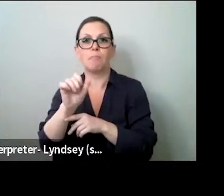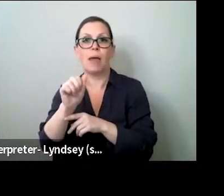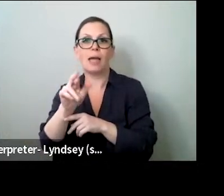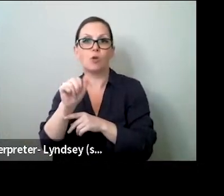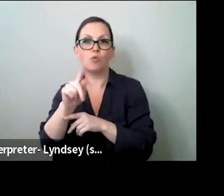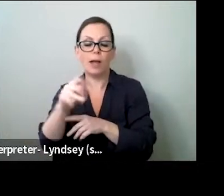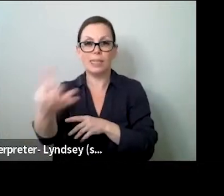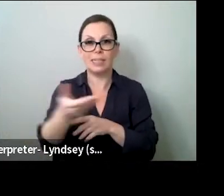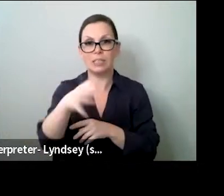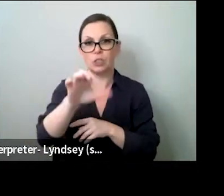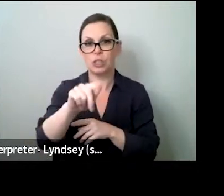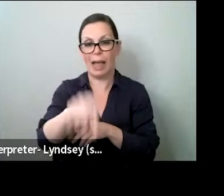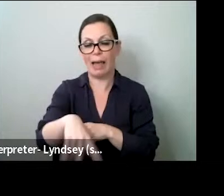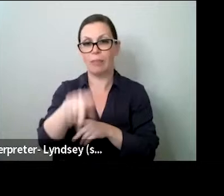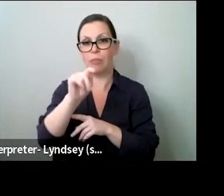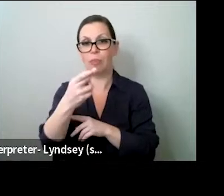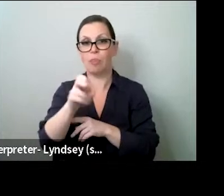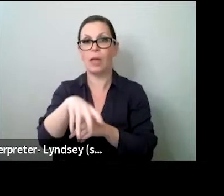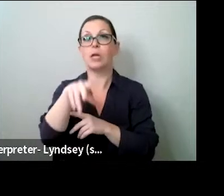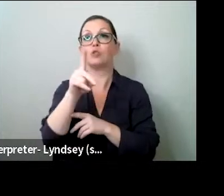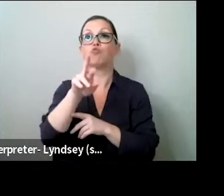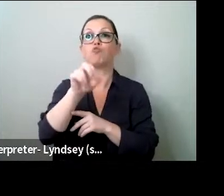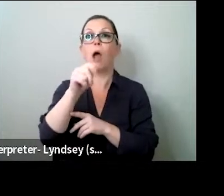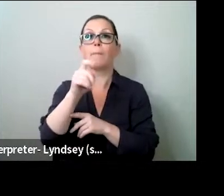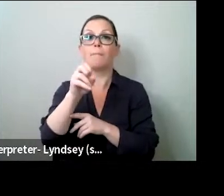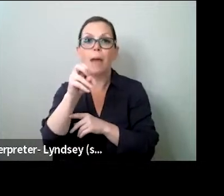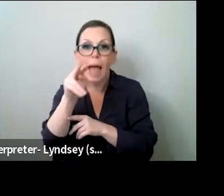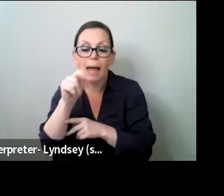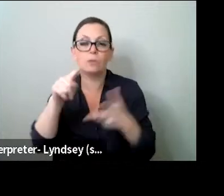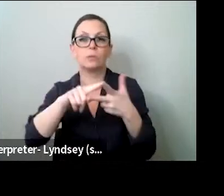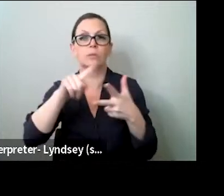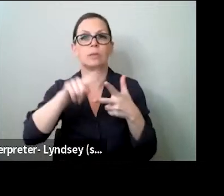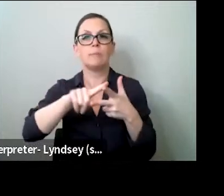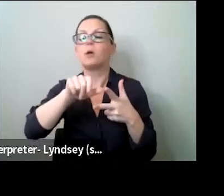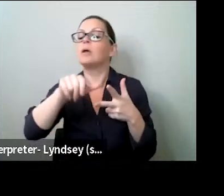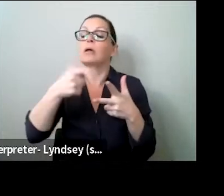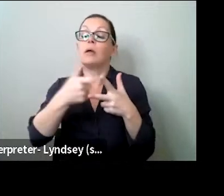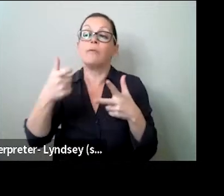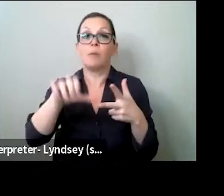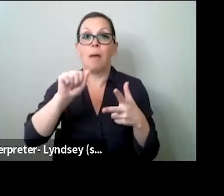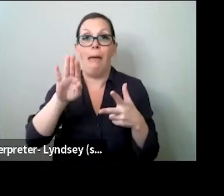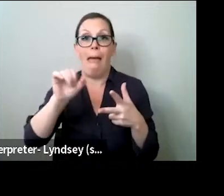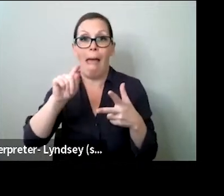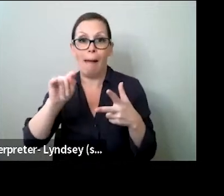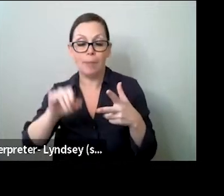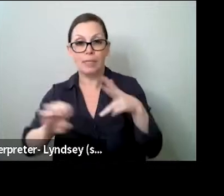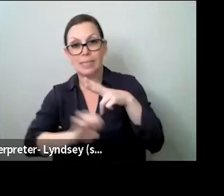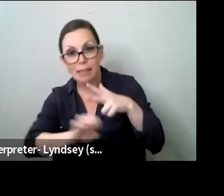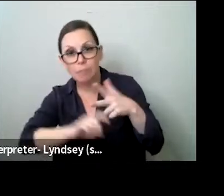and Alexa Fogel from "Ozark," Wendy O'Brien from "Abbot Elementary," Avy Kaufman from "Succession" and "Dipsticks,"